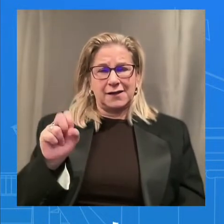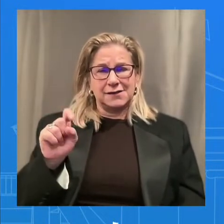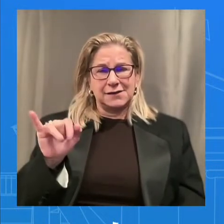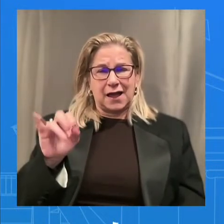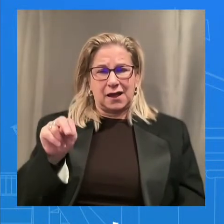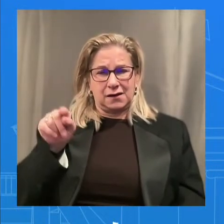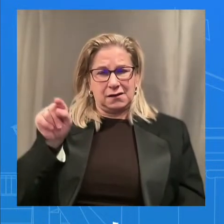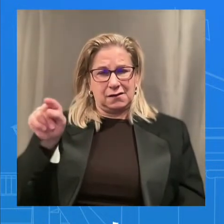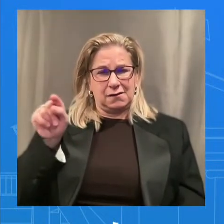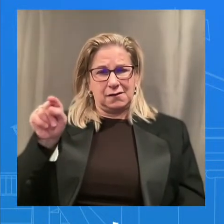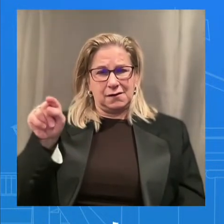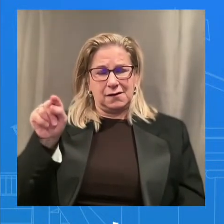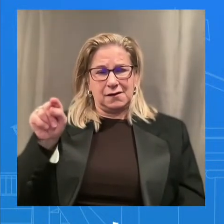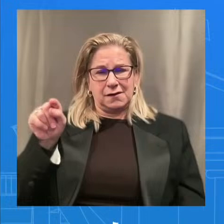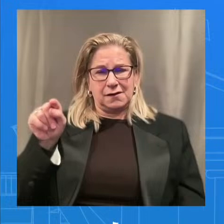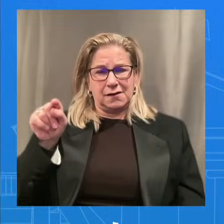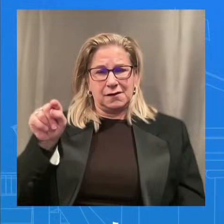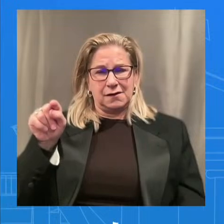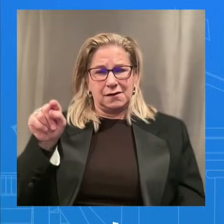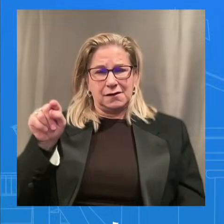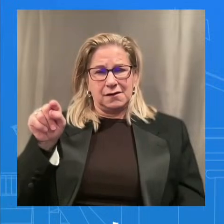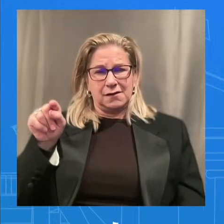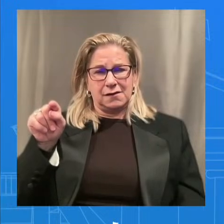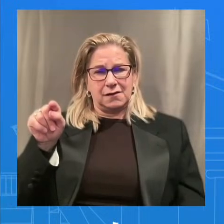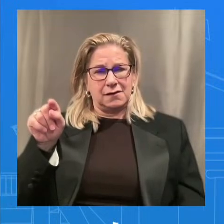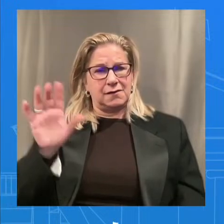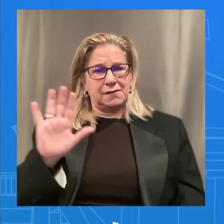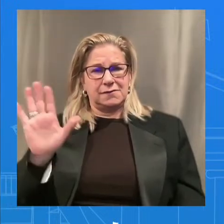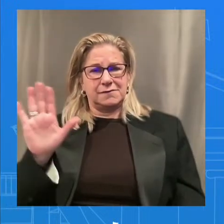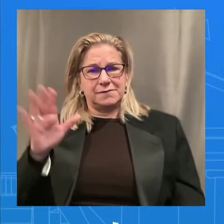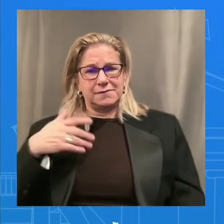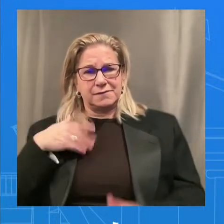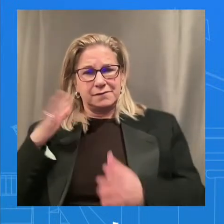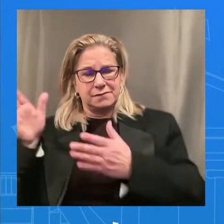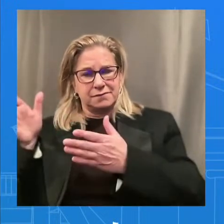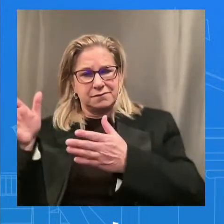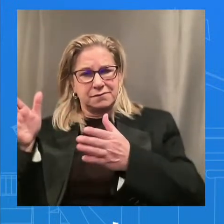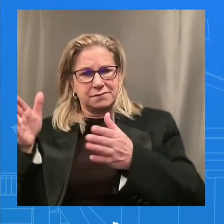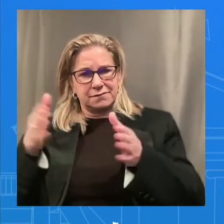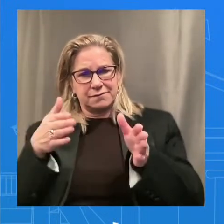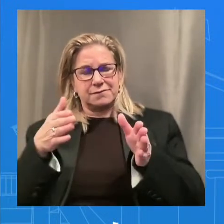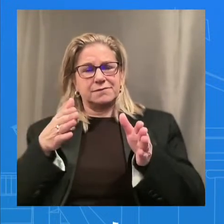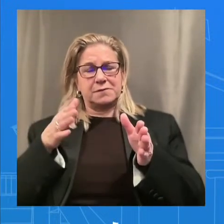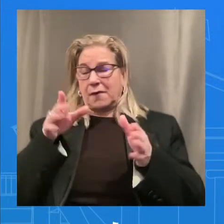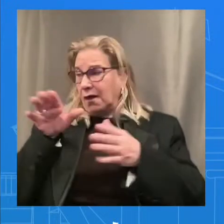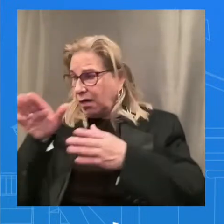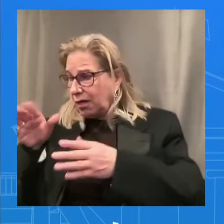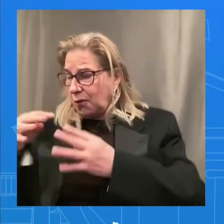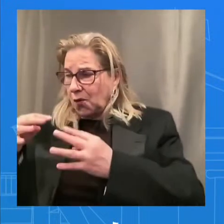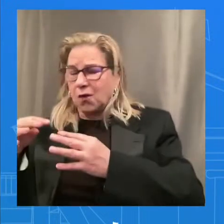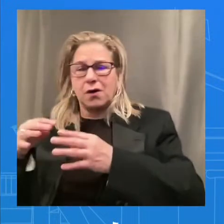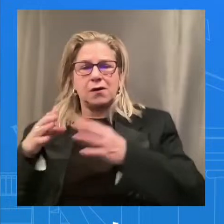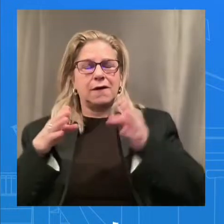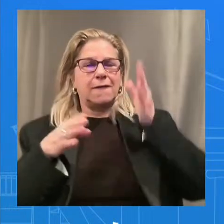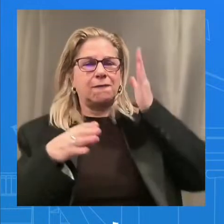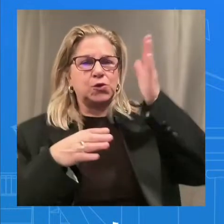on the challenges of the future. Now, when you end a war after 20 years, with all of the decisions that have piled up over that time,